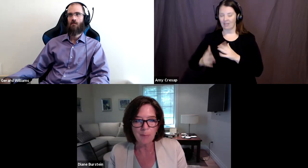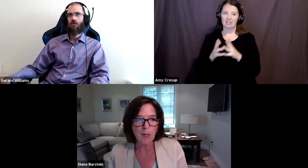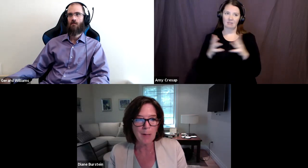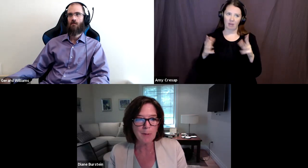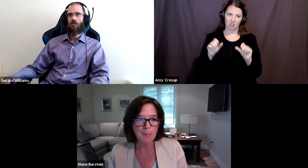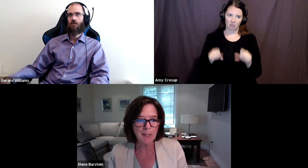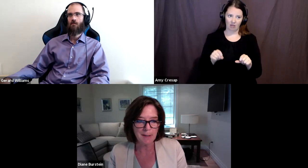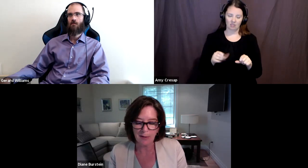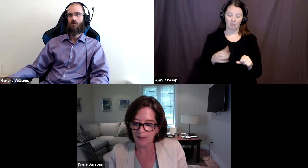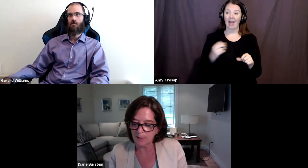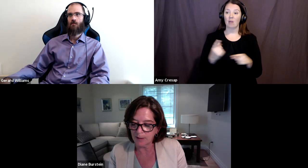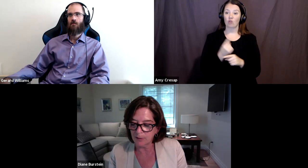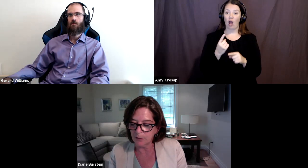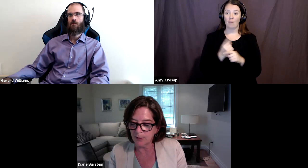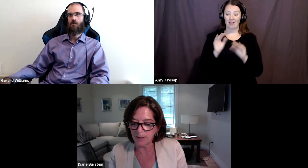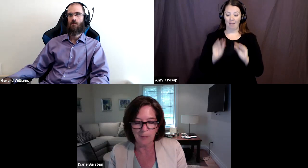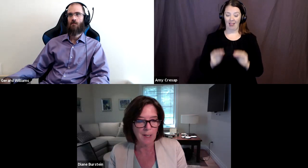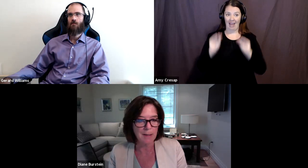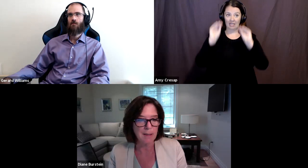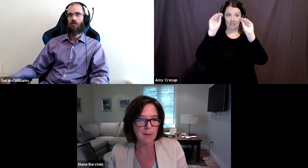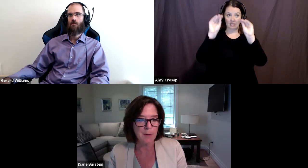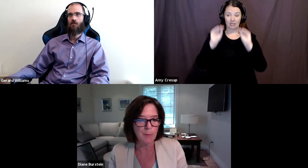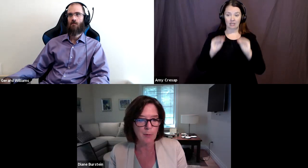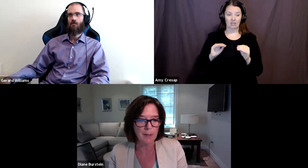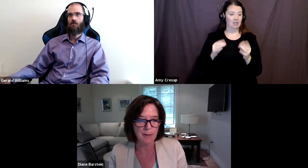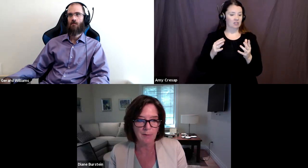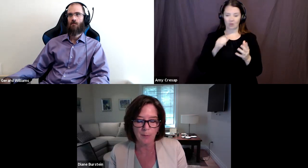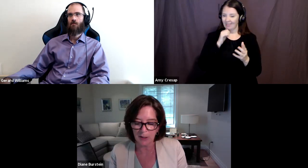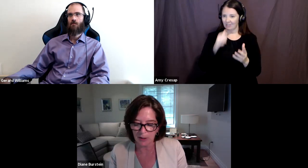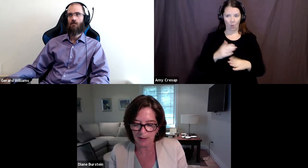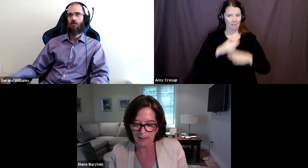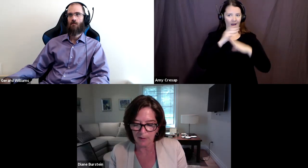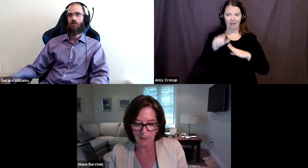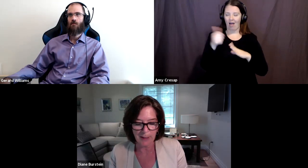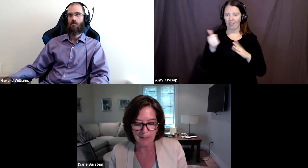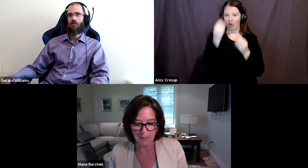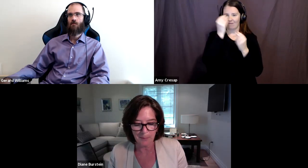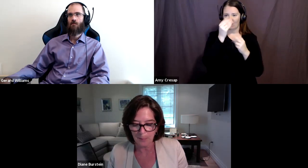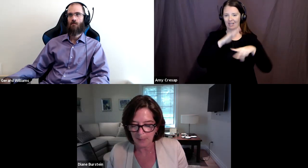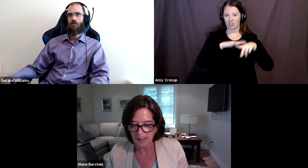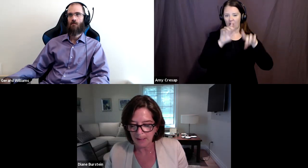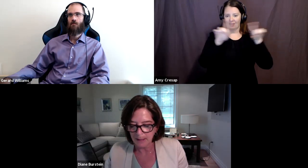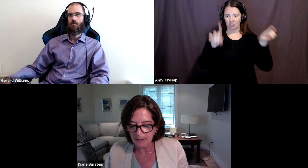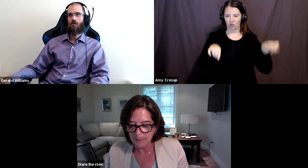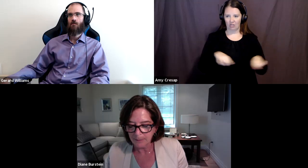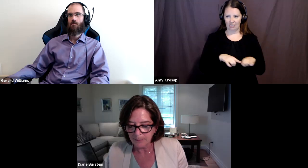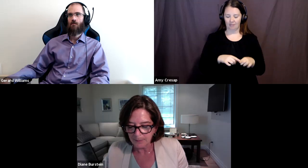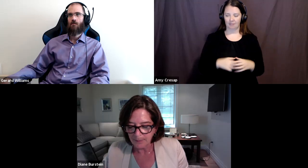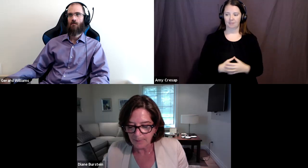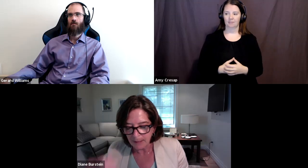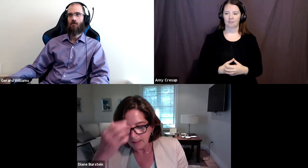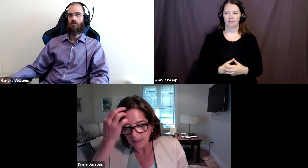And properly placed so that they do not block other important information on the screen.